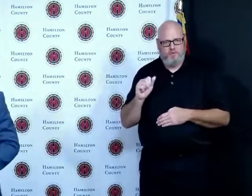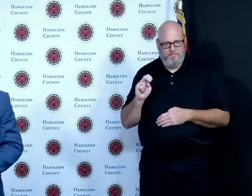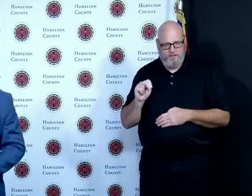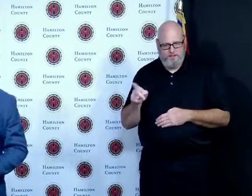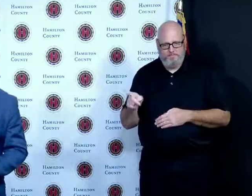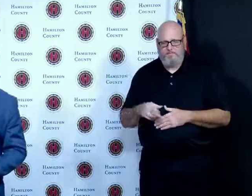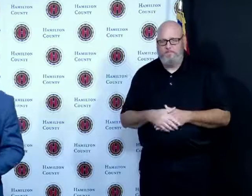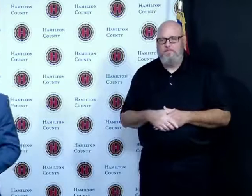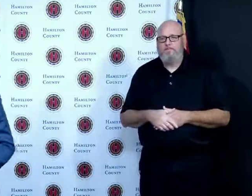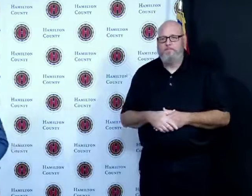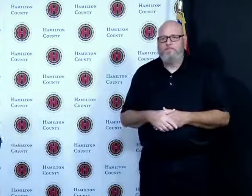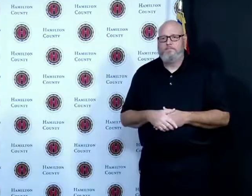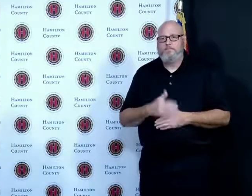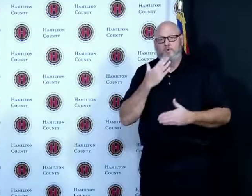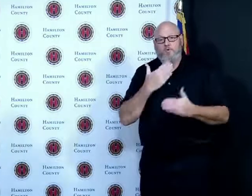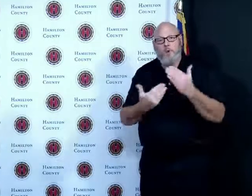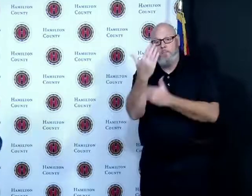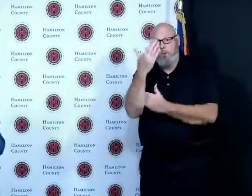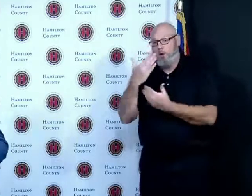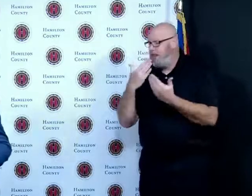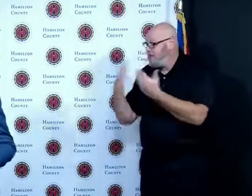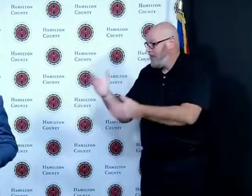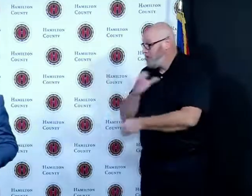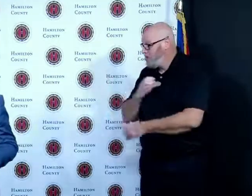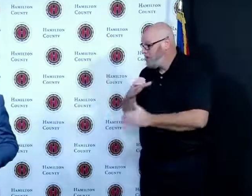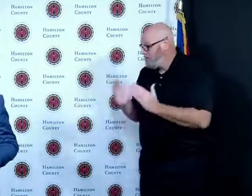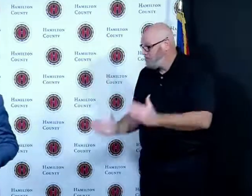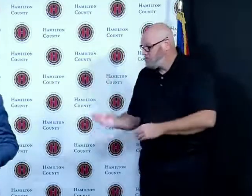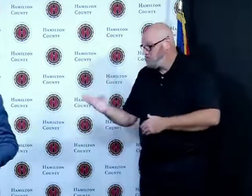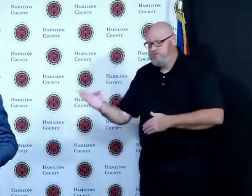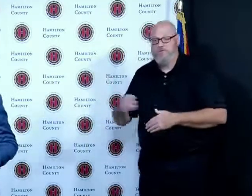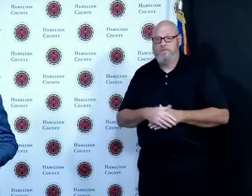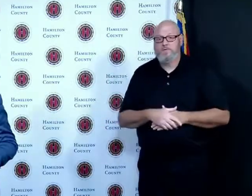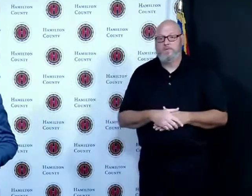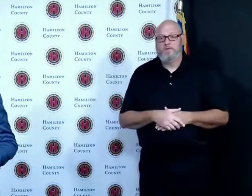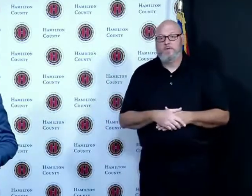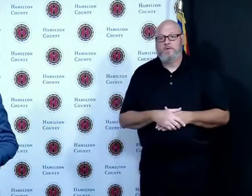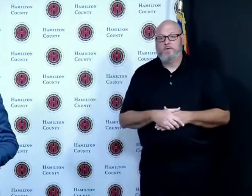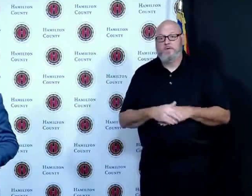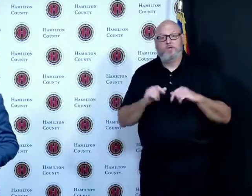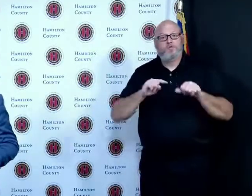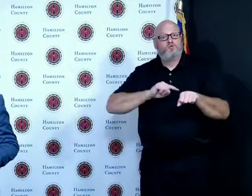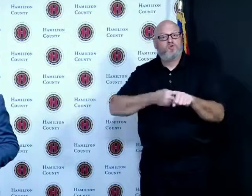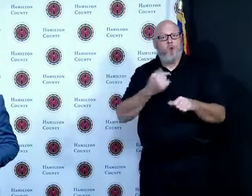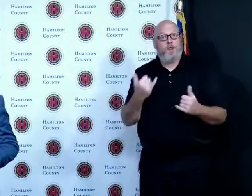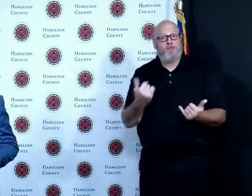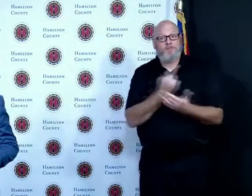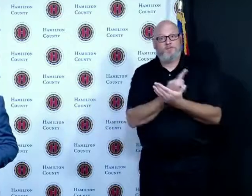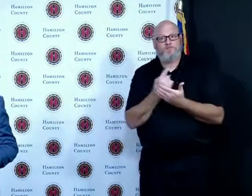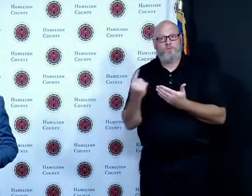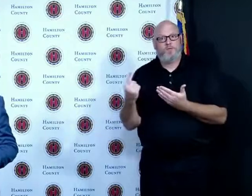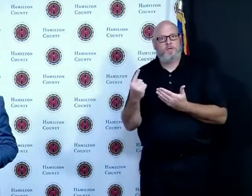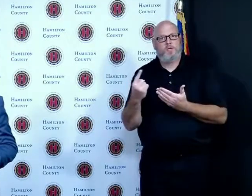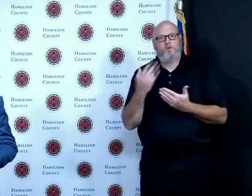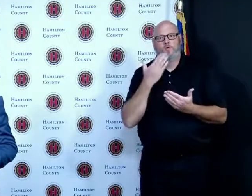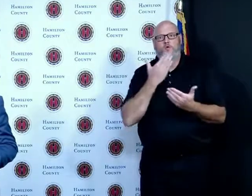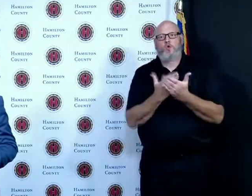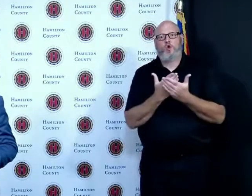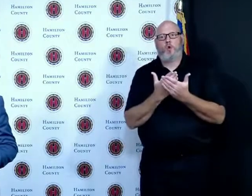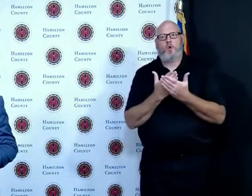good morning and thank you Commissioner so I'll start off by saying this week has had a lot of positive positive news including some of the decreased cases that